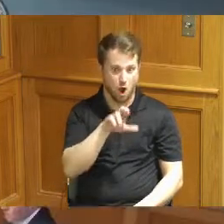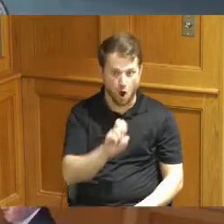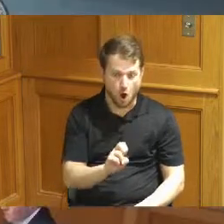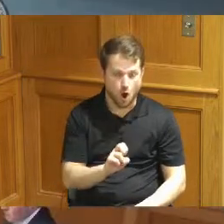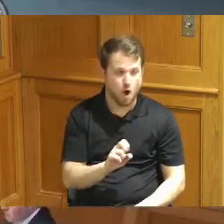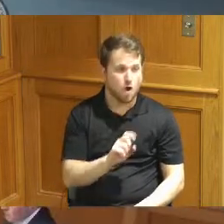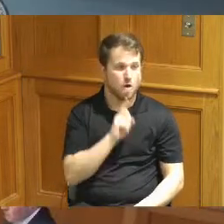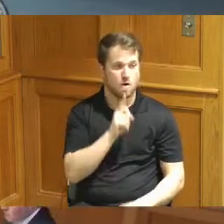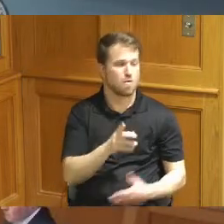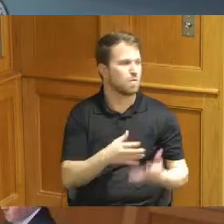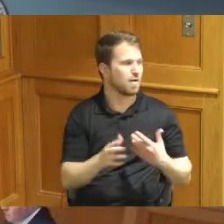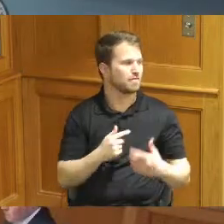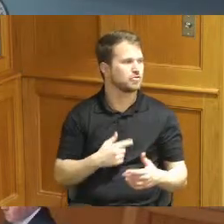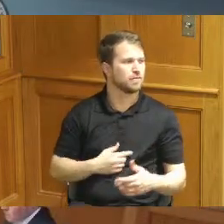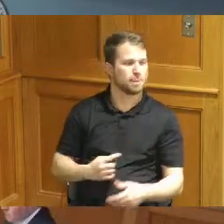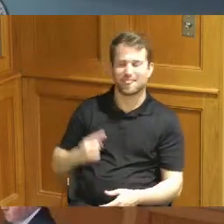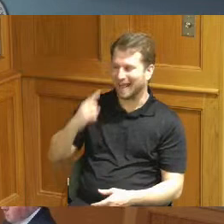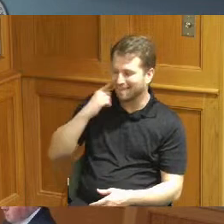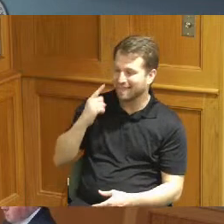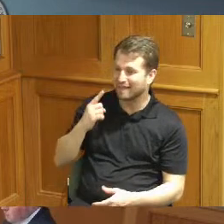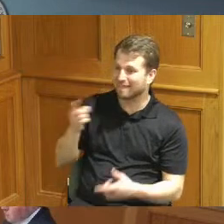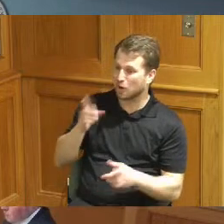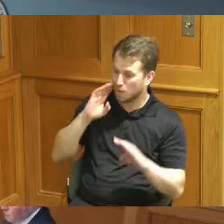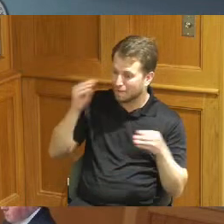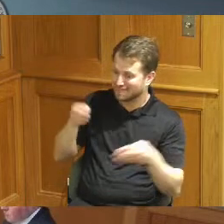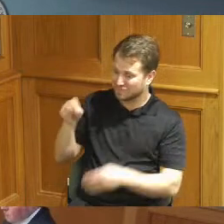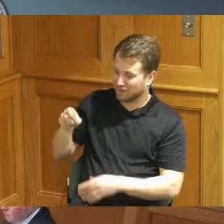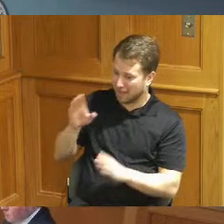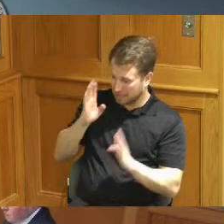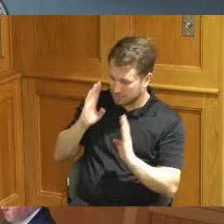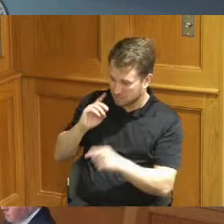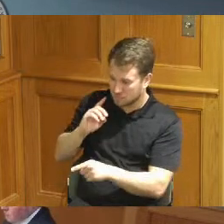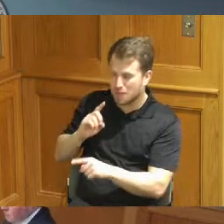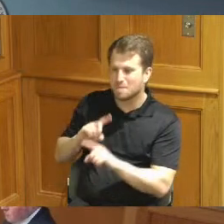a lot of attention to it's just finding the right solution that we haven't landed on yet